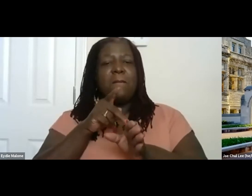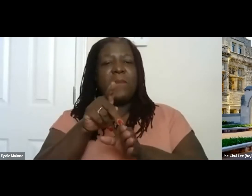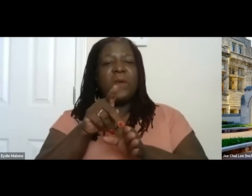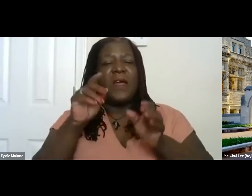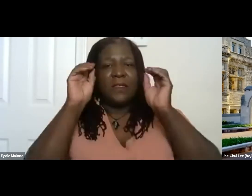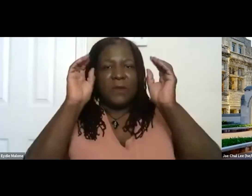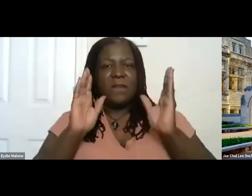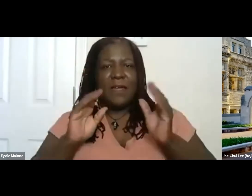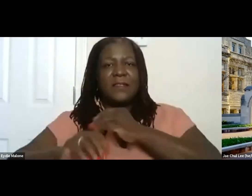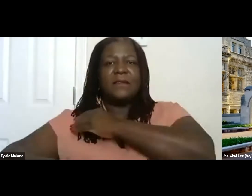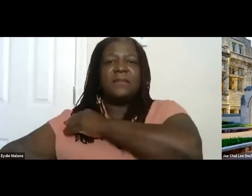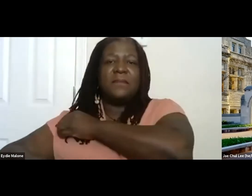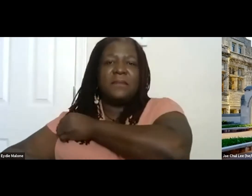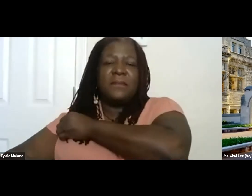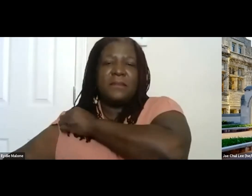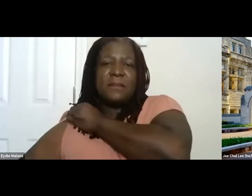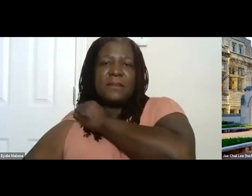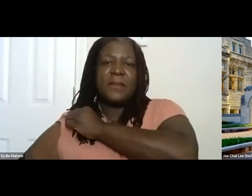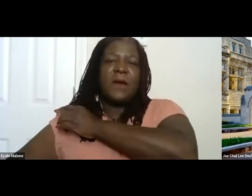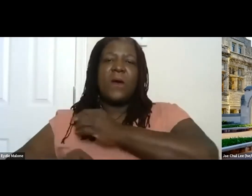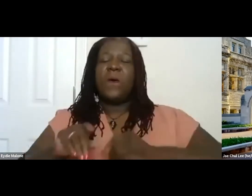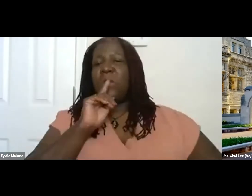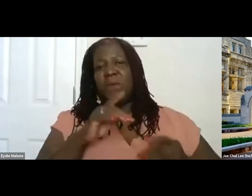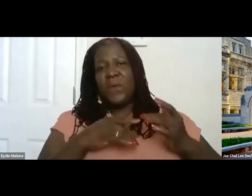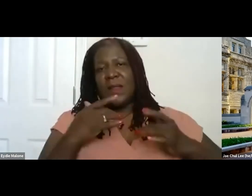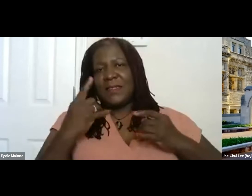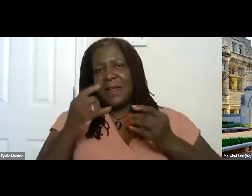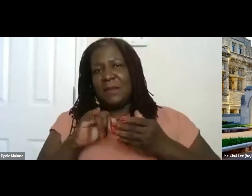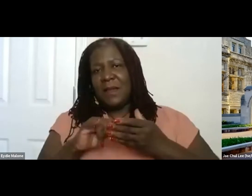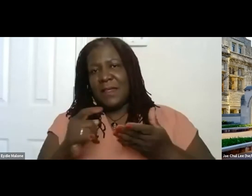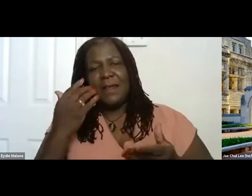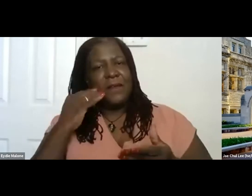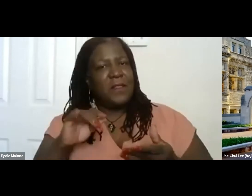Ciccarelli will be available for your questions, even though we may not guarantee everything